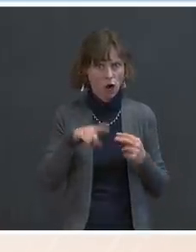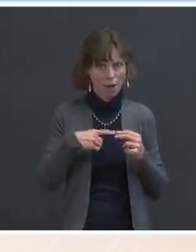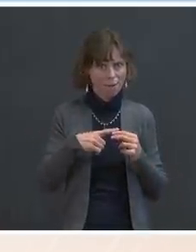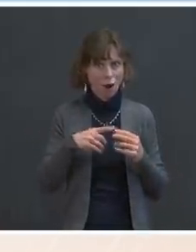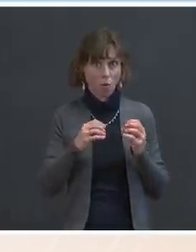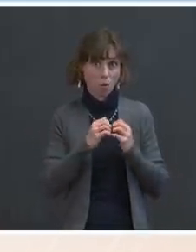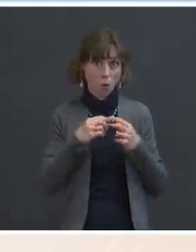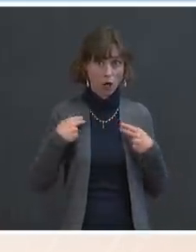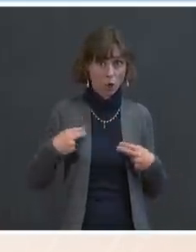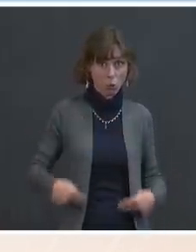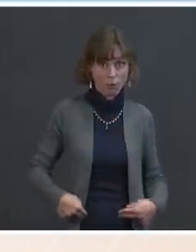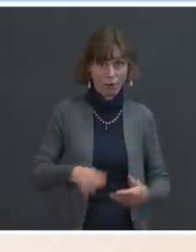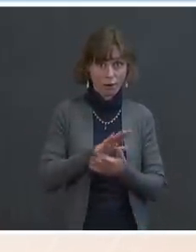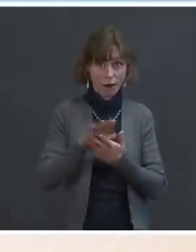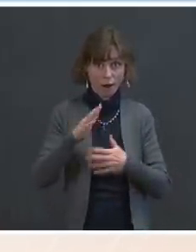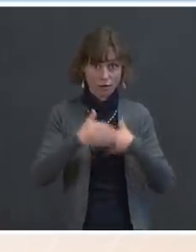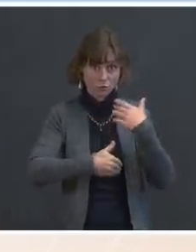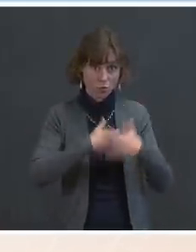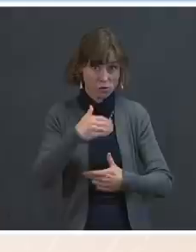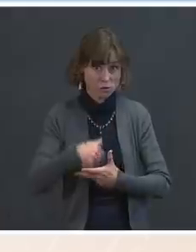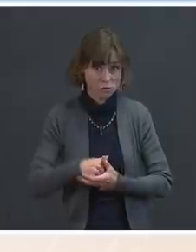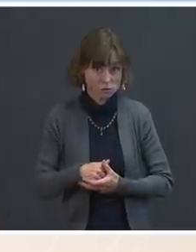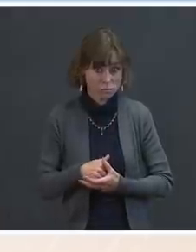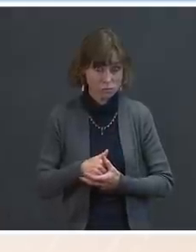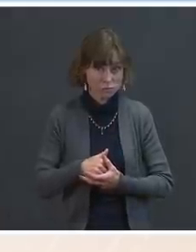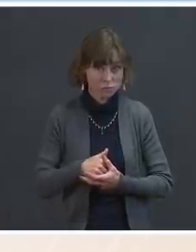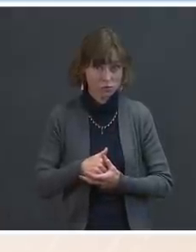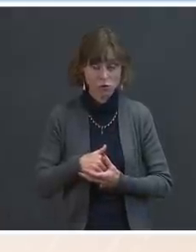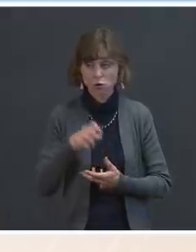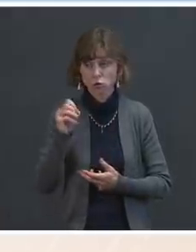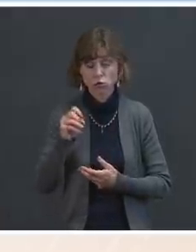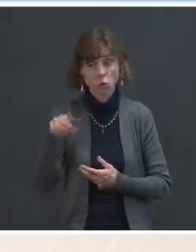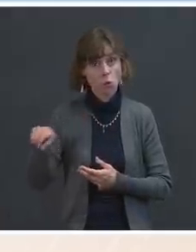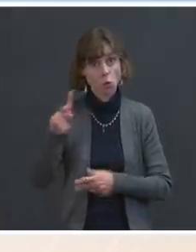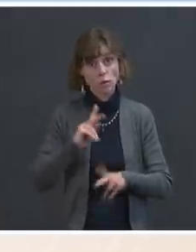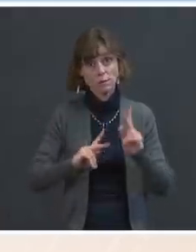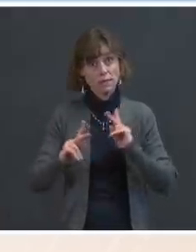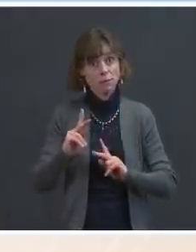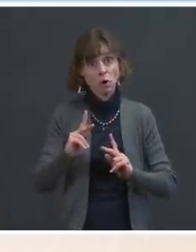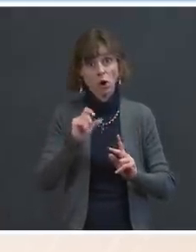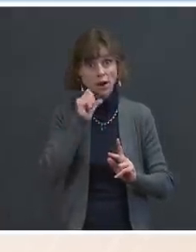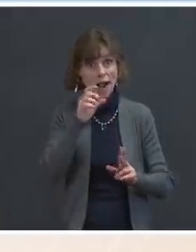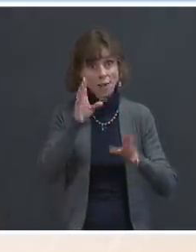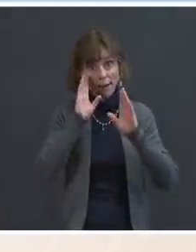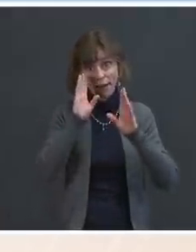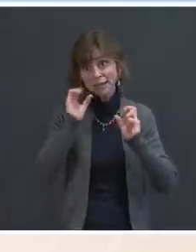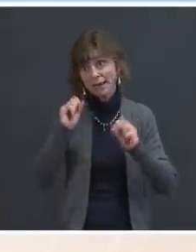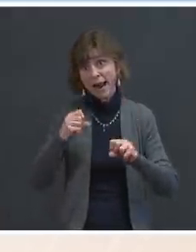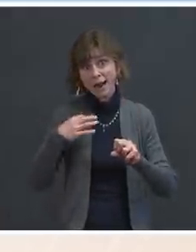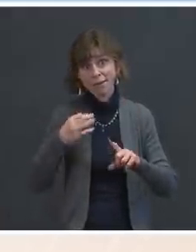that people will not, you know, pay attention to the fact that they could apply from home -- from their home country, that they will still come,